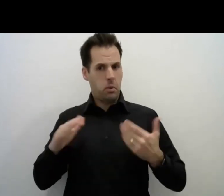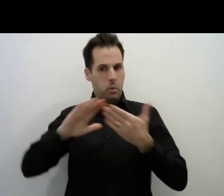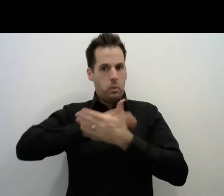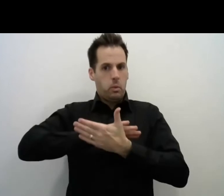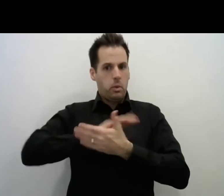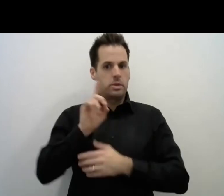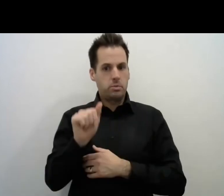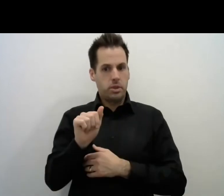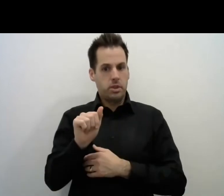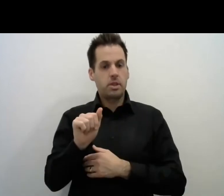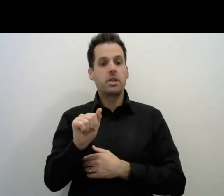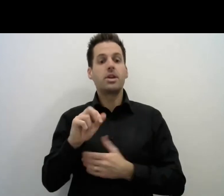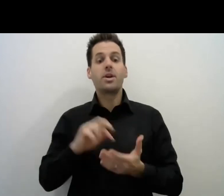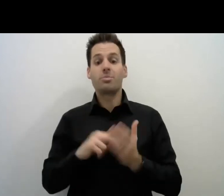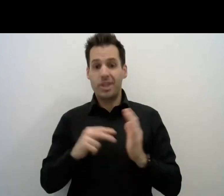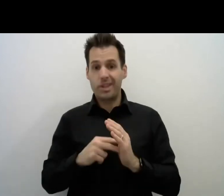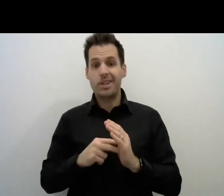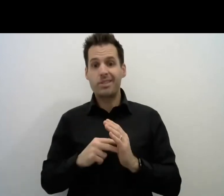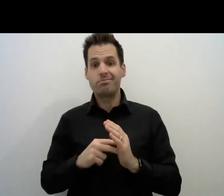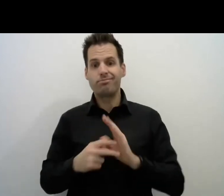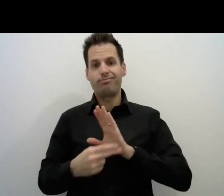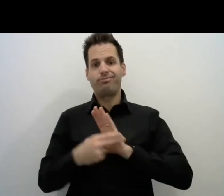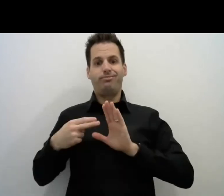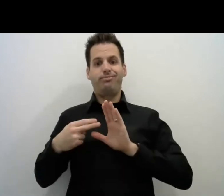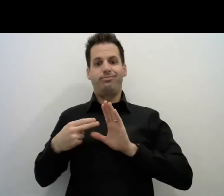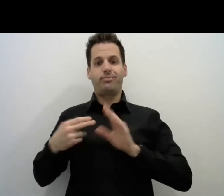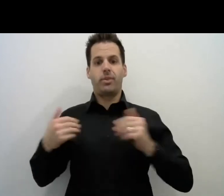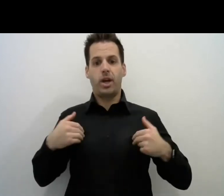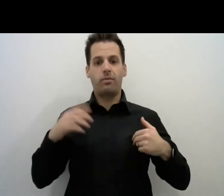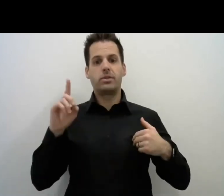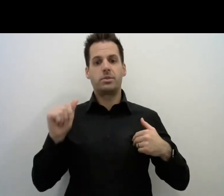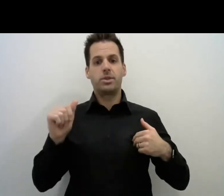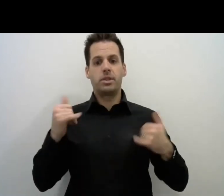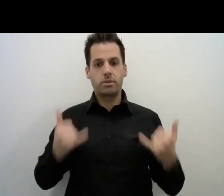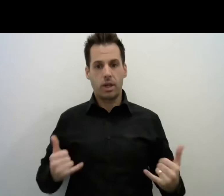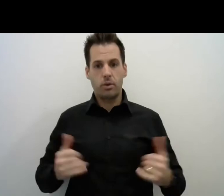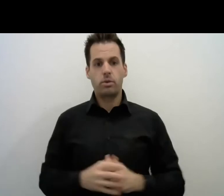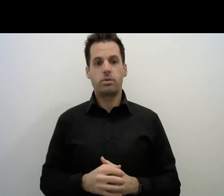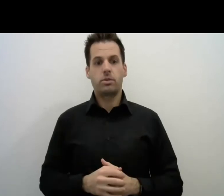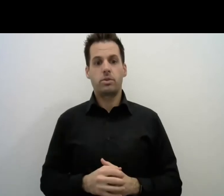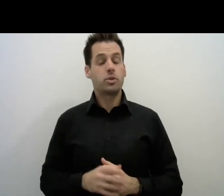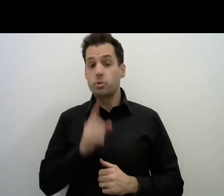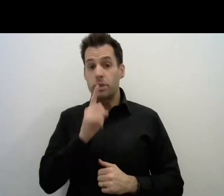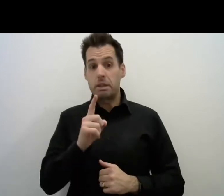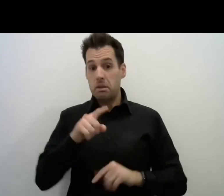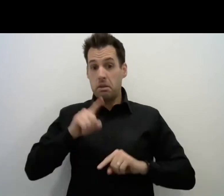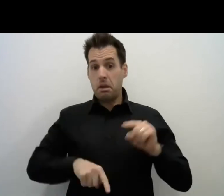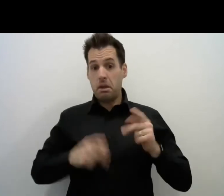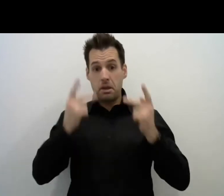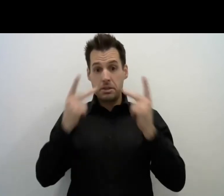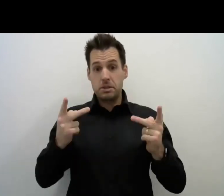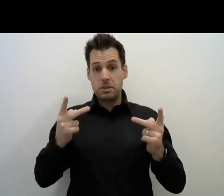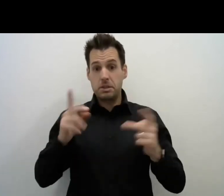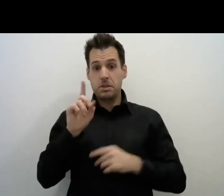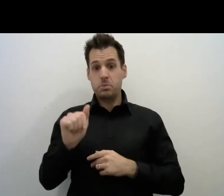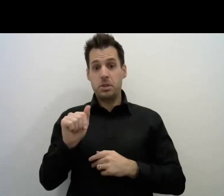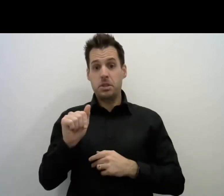it's labeled me as a person with disability so my visible invisible disability or disabilities